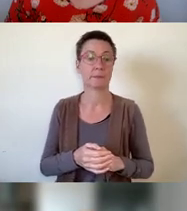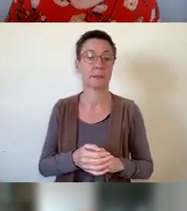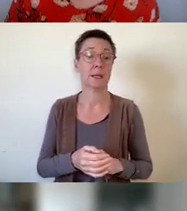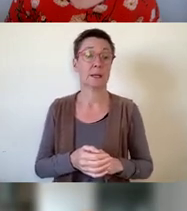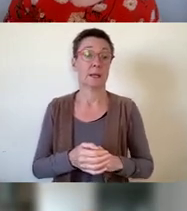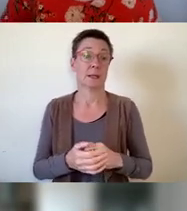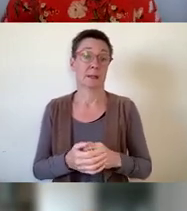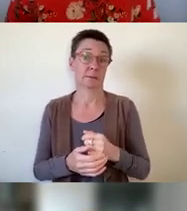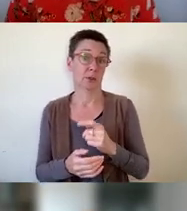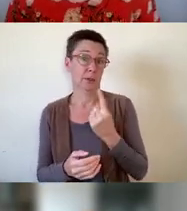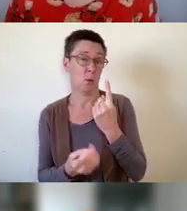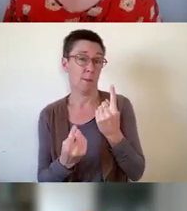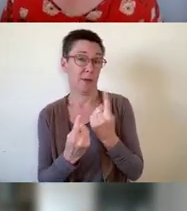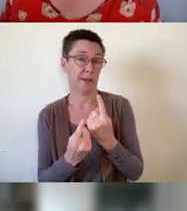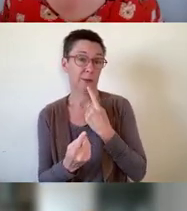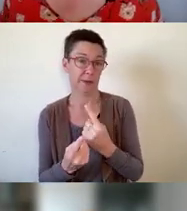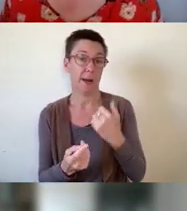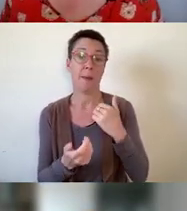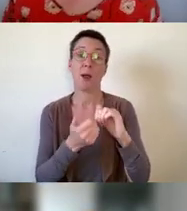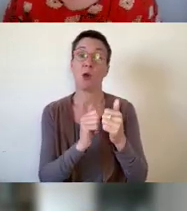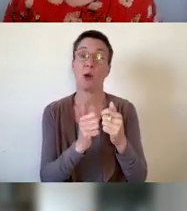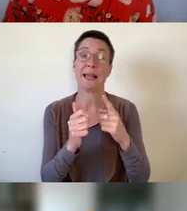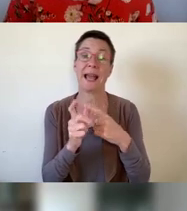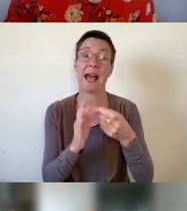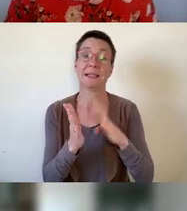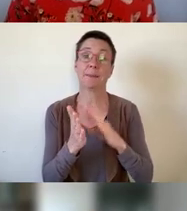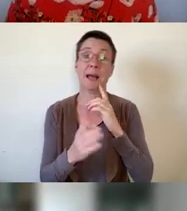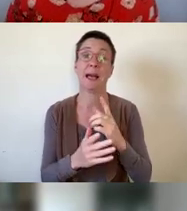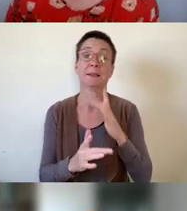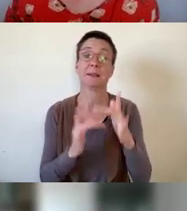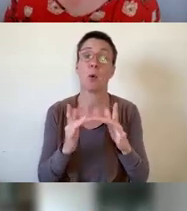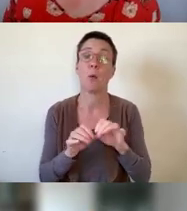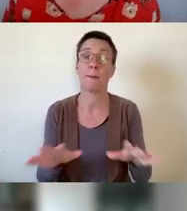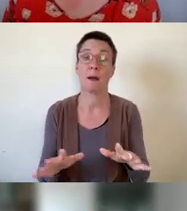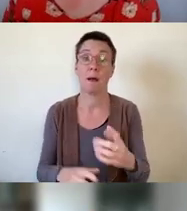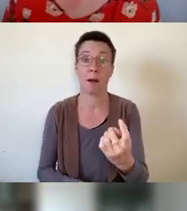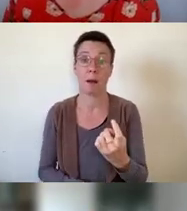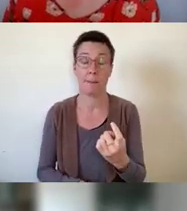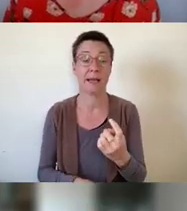One thing to say, my colleague, Adam, has a webinar coming up. It is How to Choose the Right CRM.